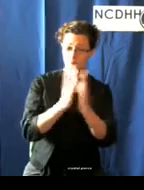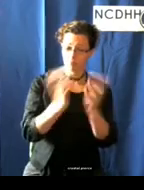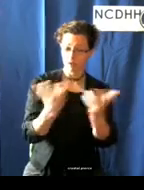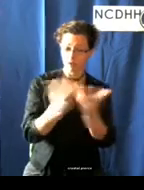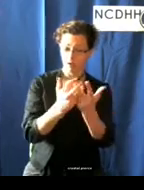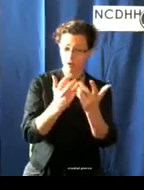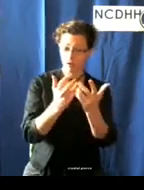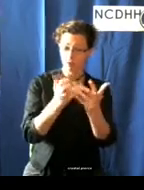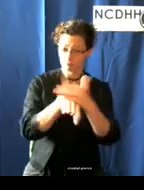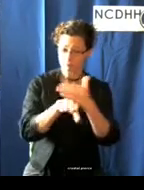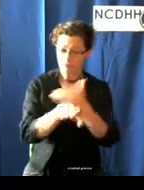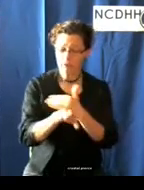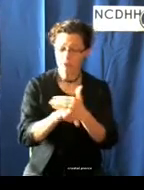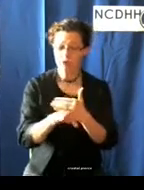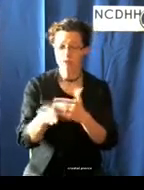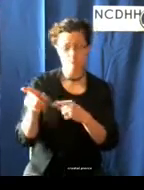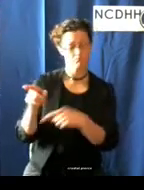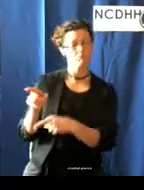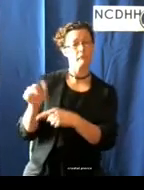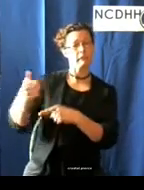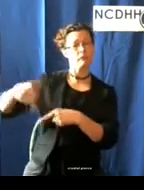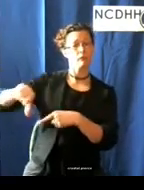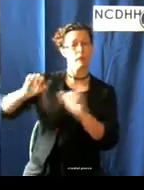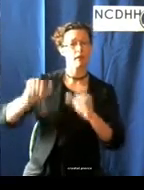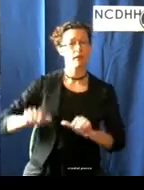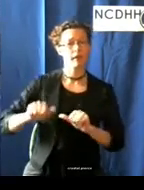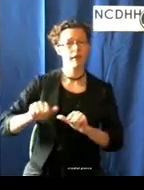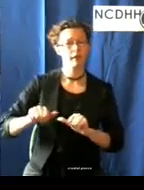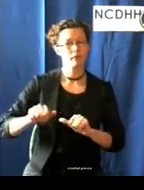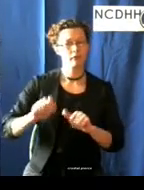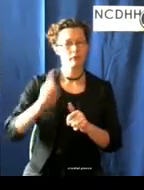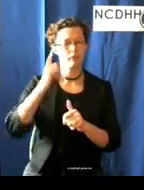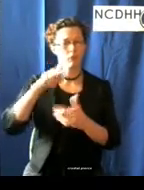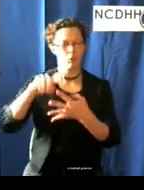DUTY TO PROVIDE YOU WITH EFFECTIVE COMMUNICATION ACCESS